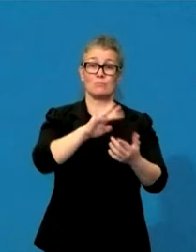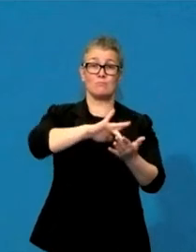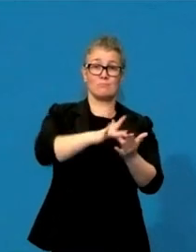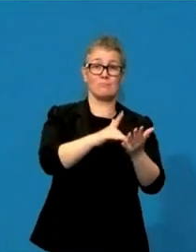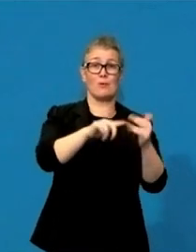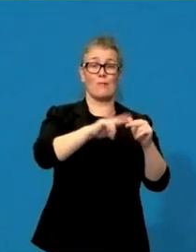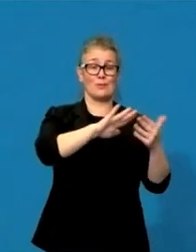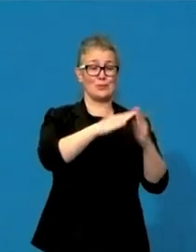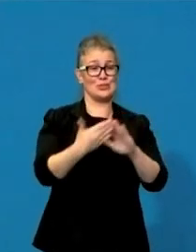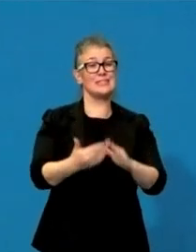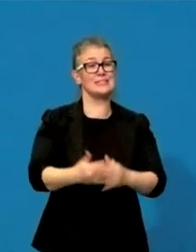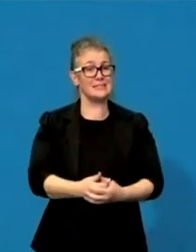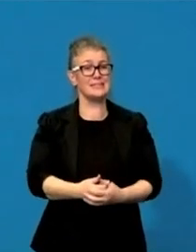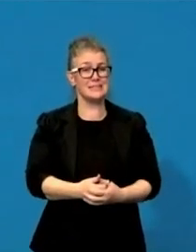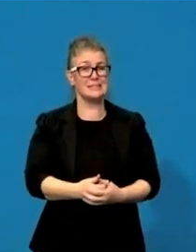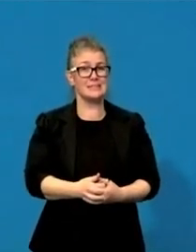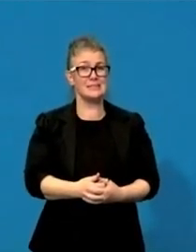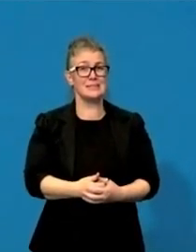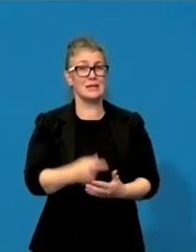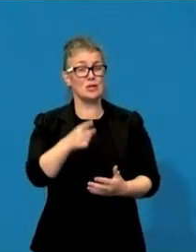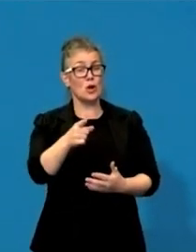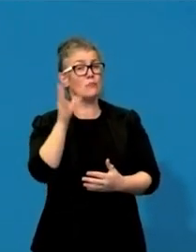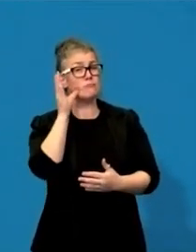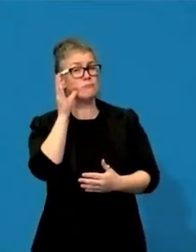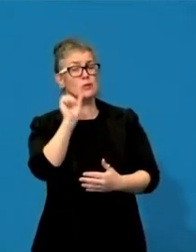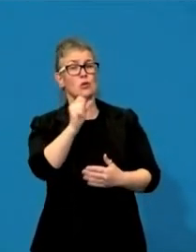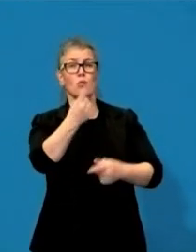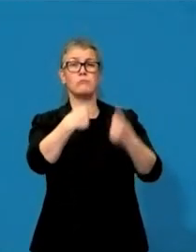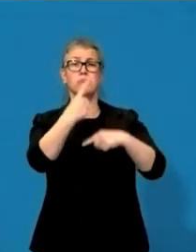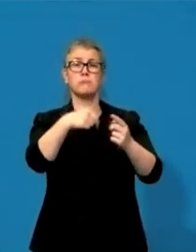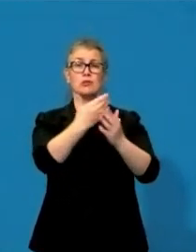And, you know, listening to you and others today, it's like listening to expert panels.